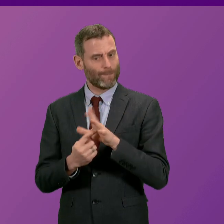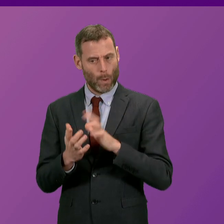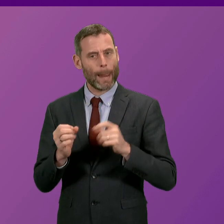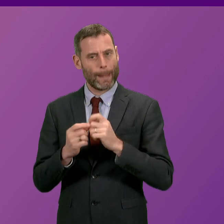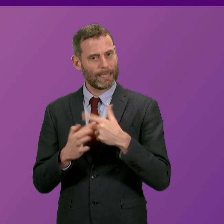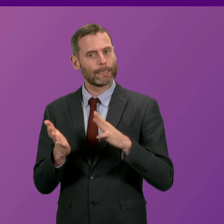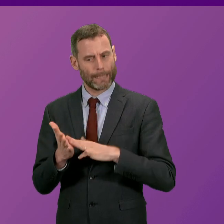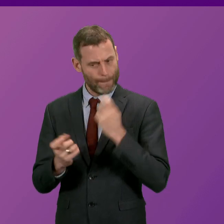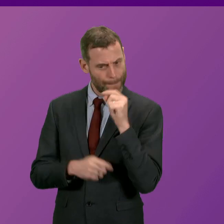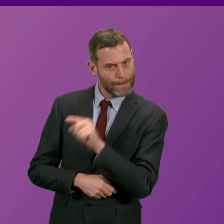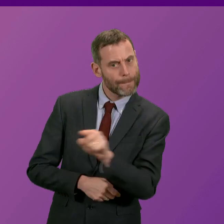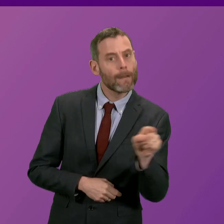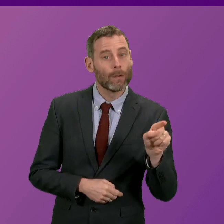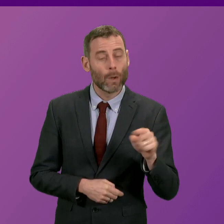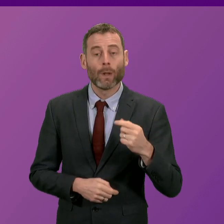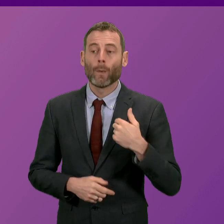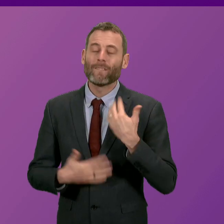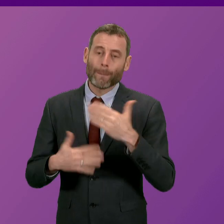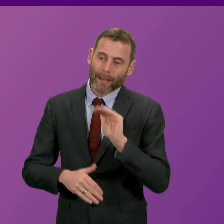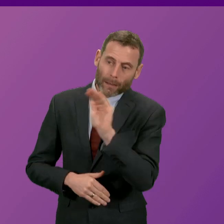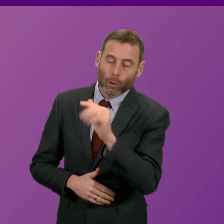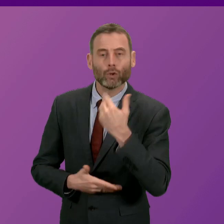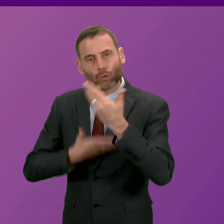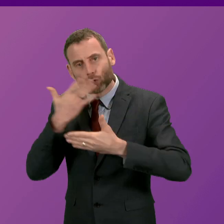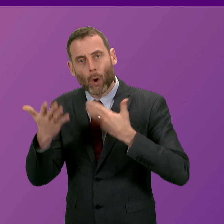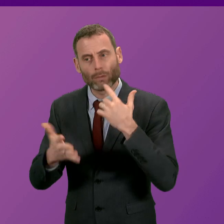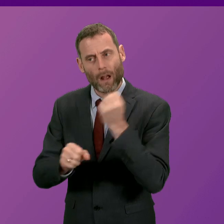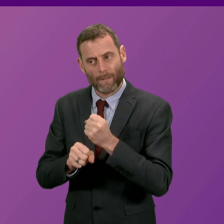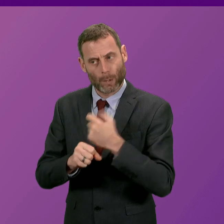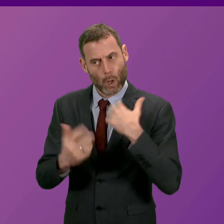listened to some of our demands by including in the draft budget yesterday provisions for a